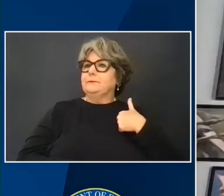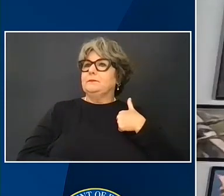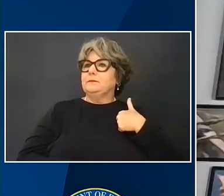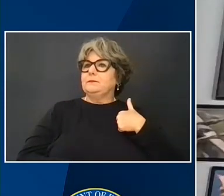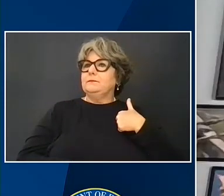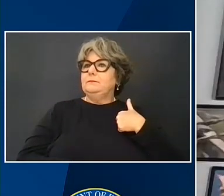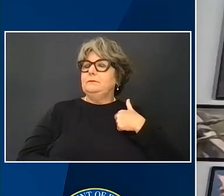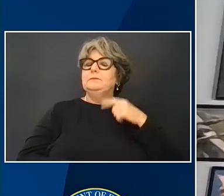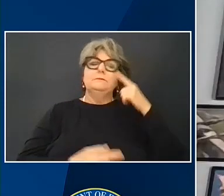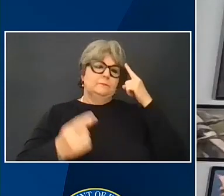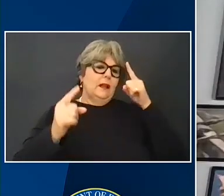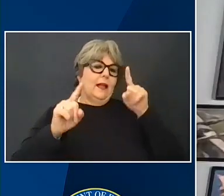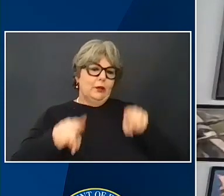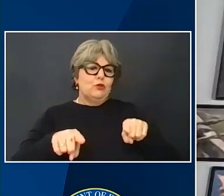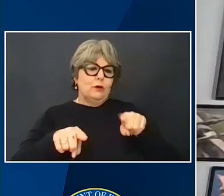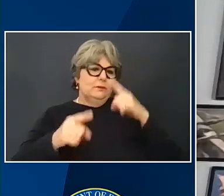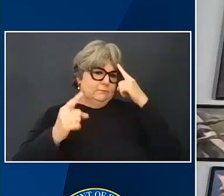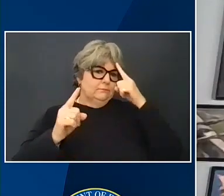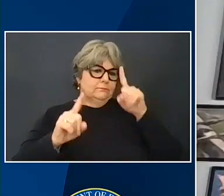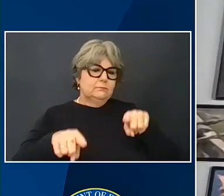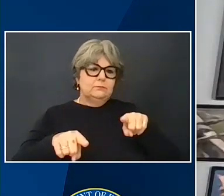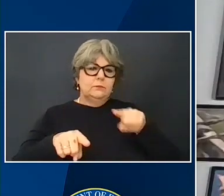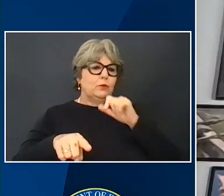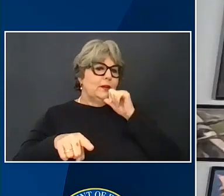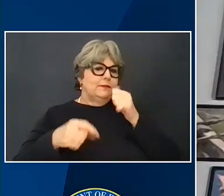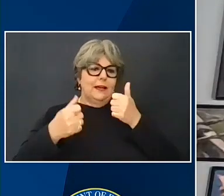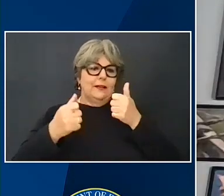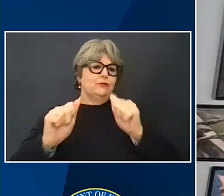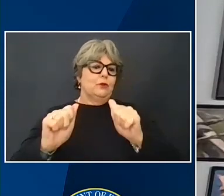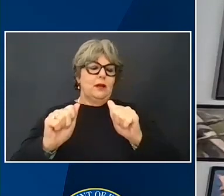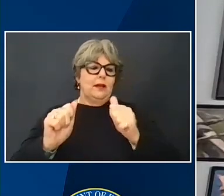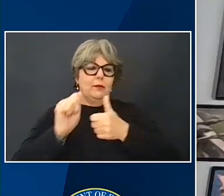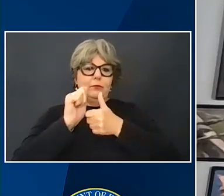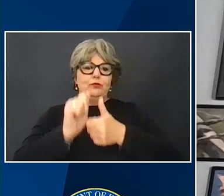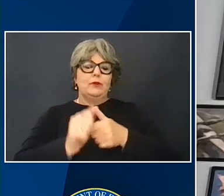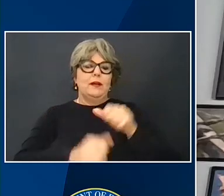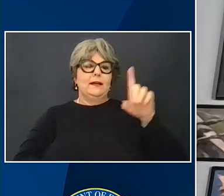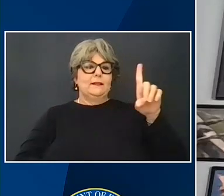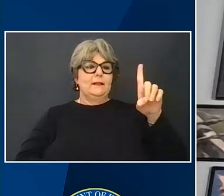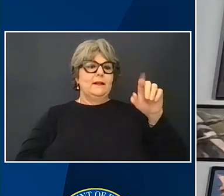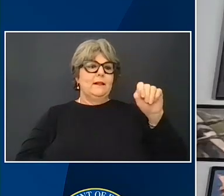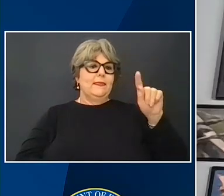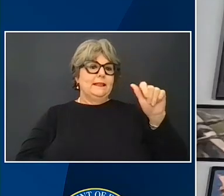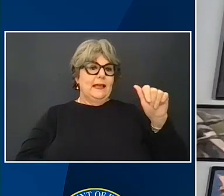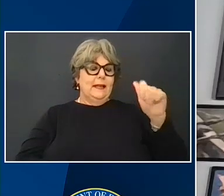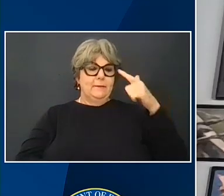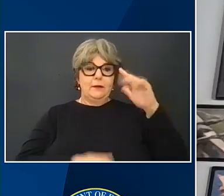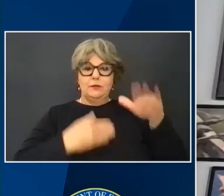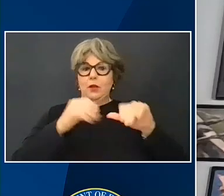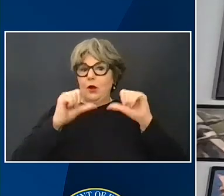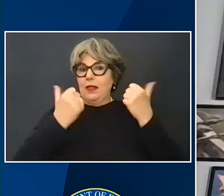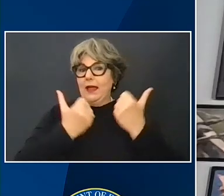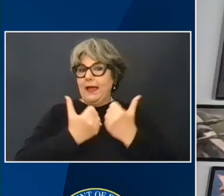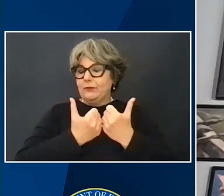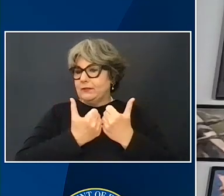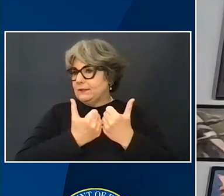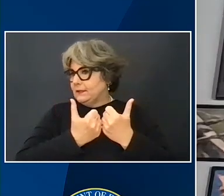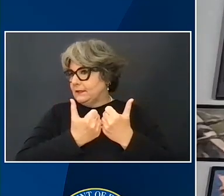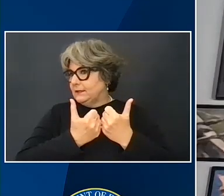We just don't- we just have not tracked that data since all agencies, you know, there's 53 recognized agencies and all 53